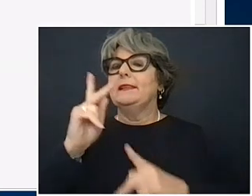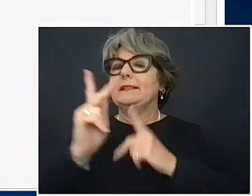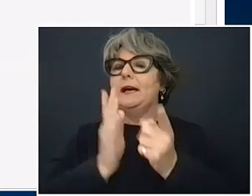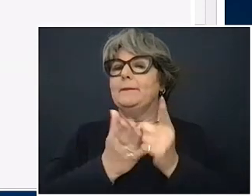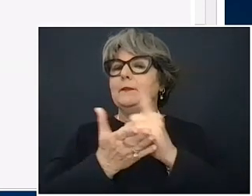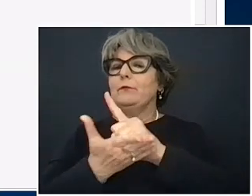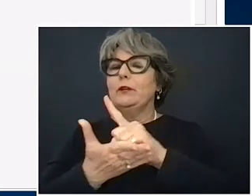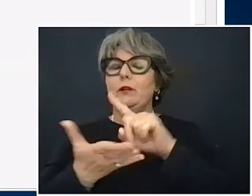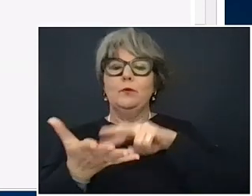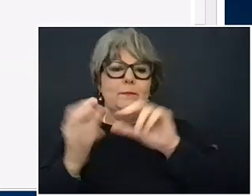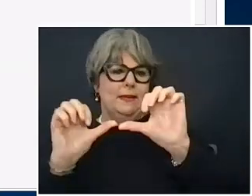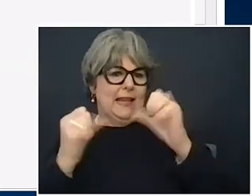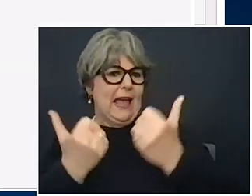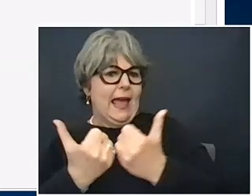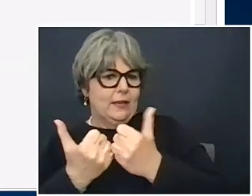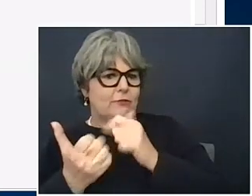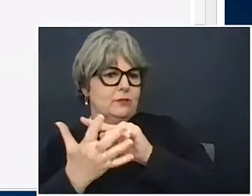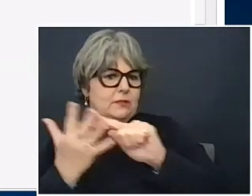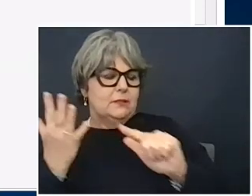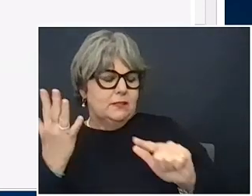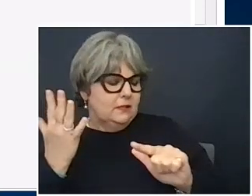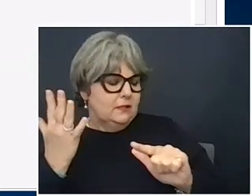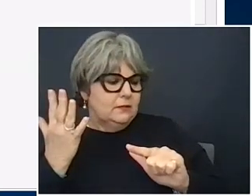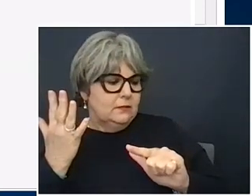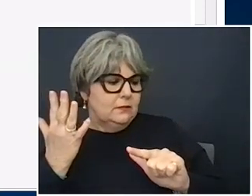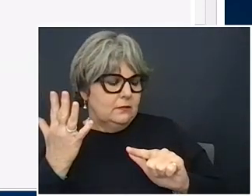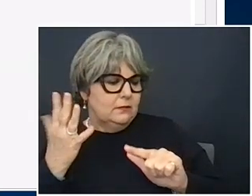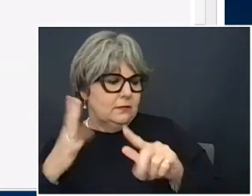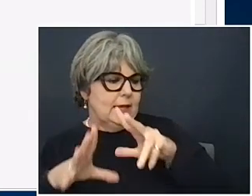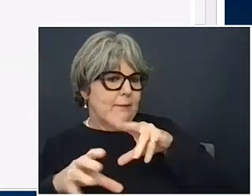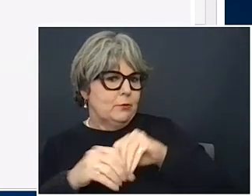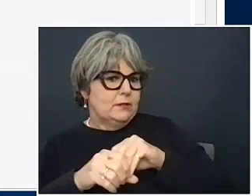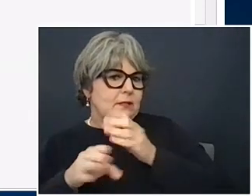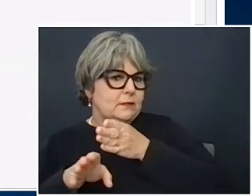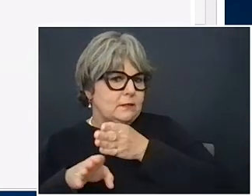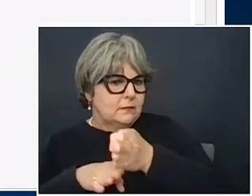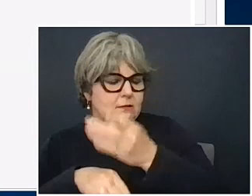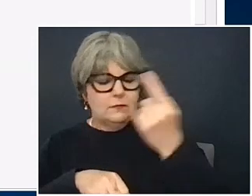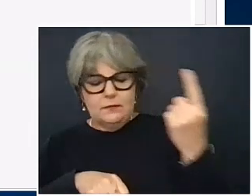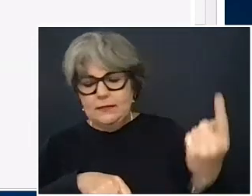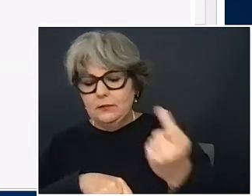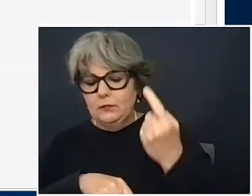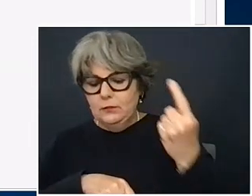participate exclusively in Title IV and of